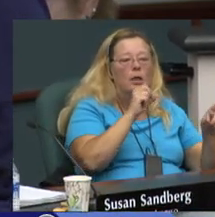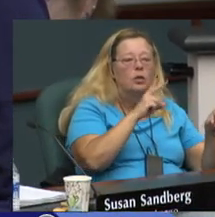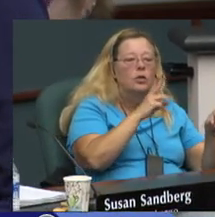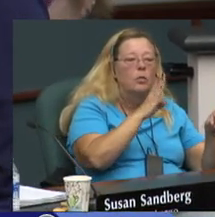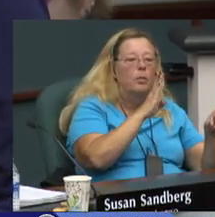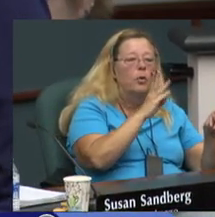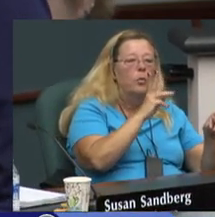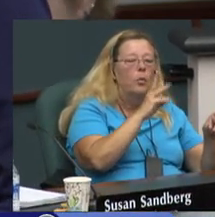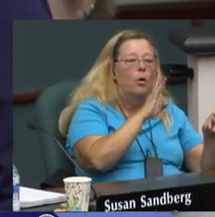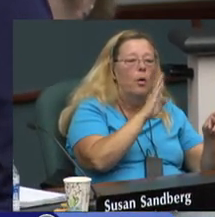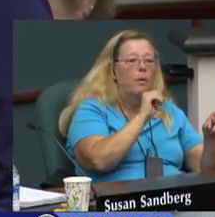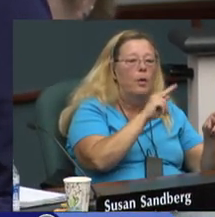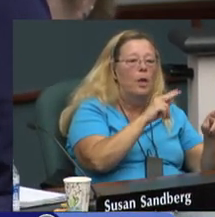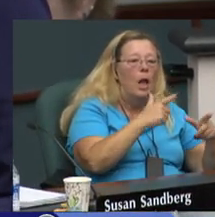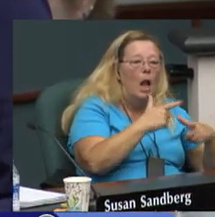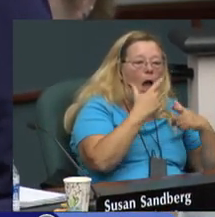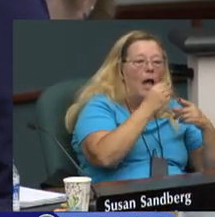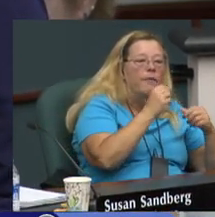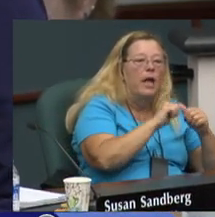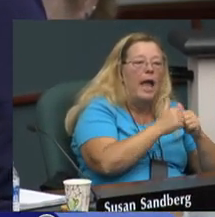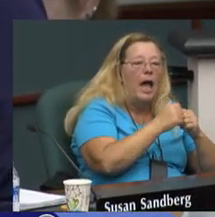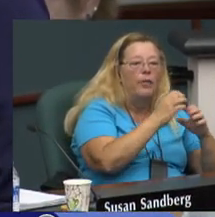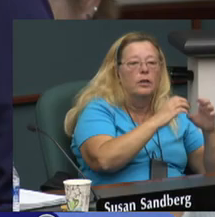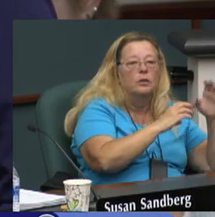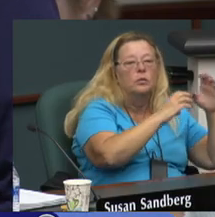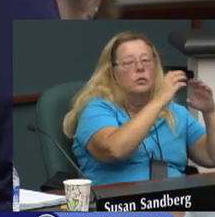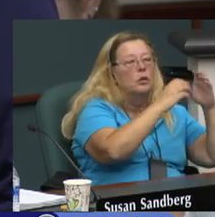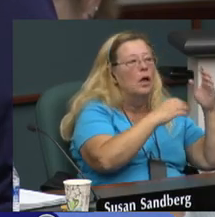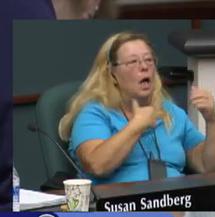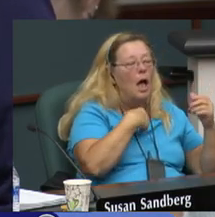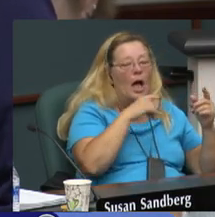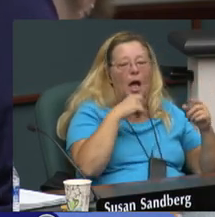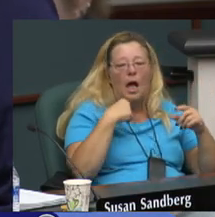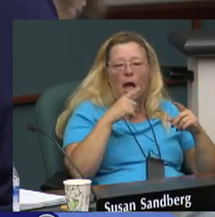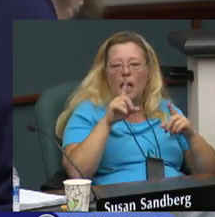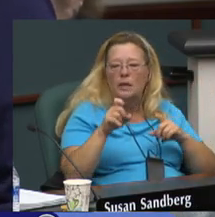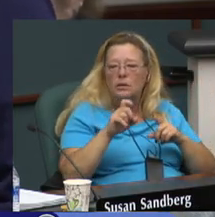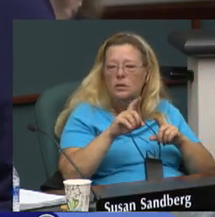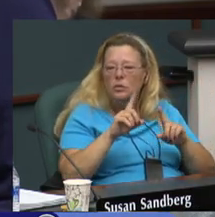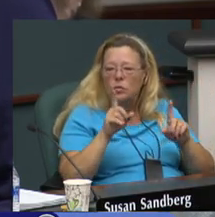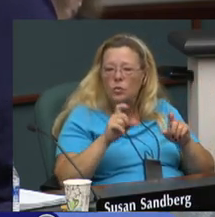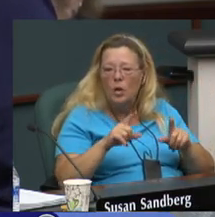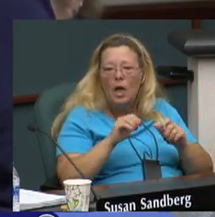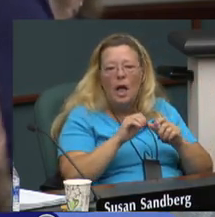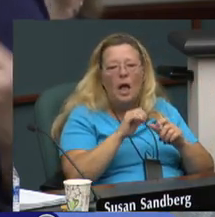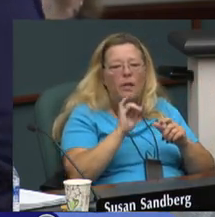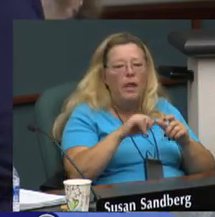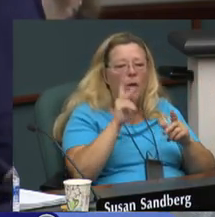constructed and I asked a question of of the people who are here talking about